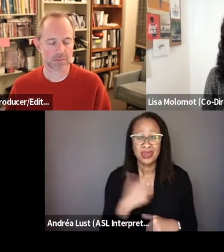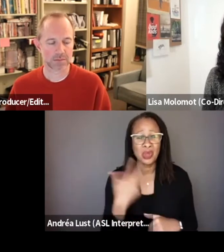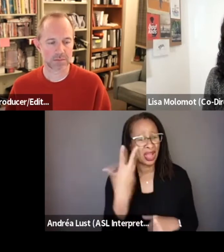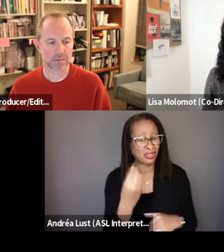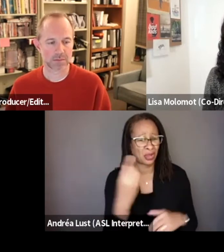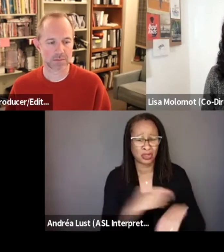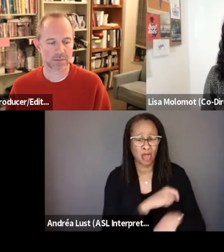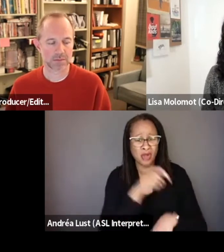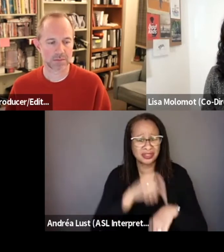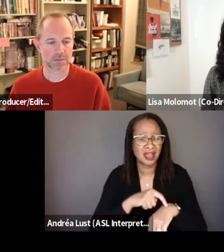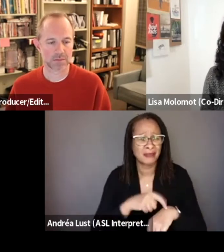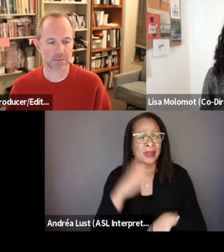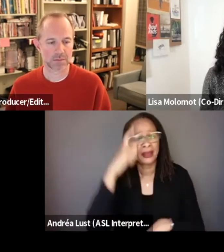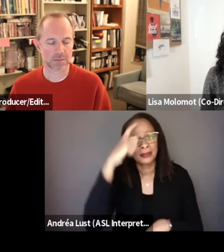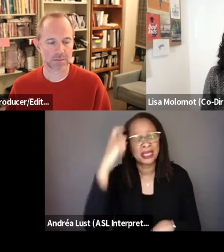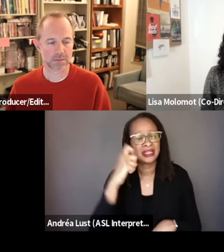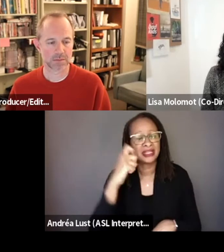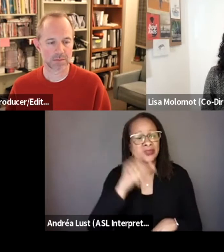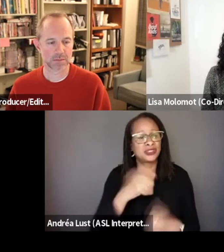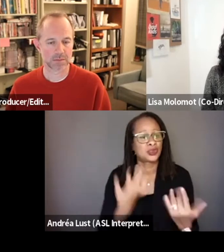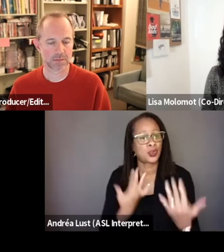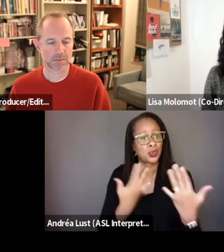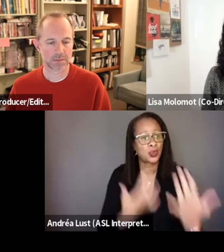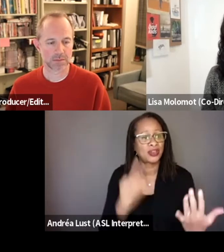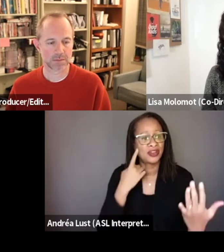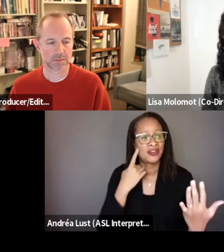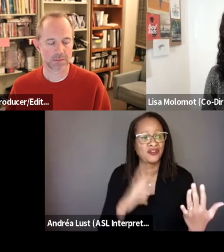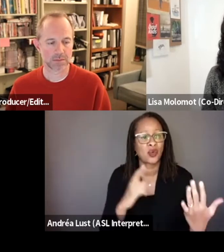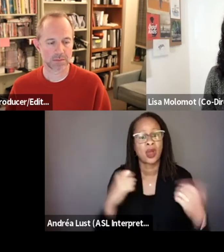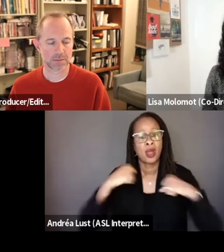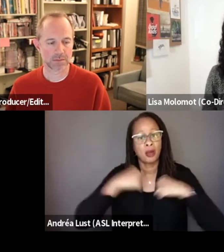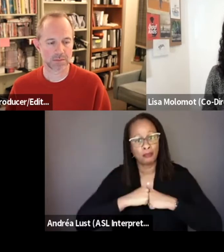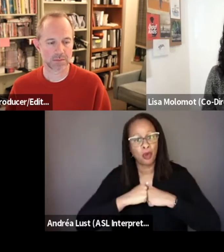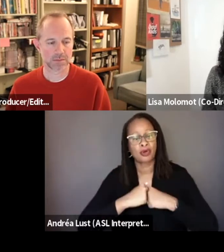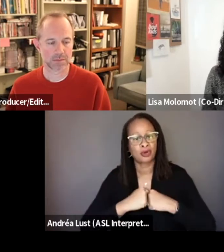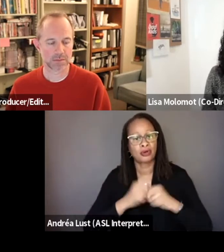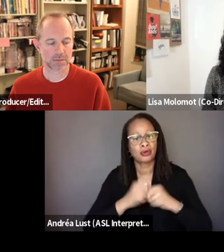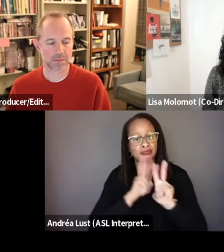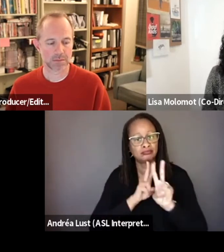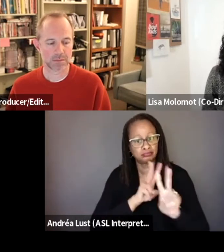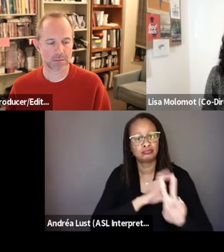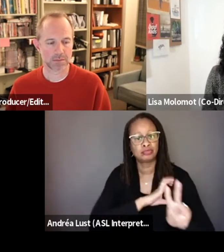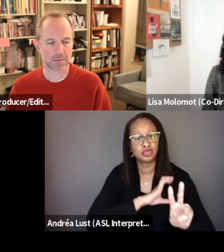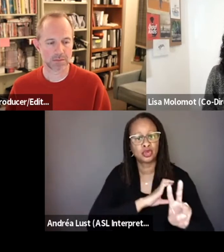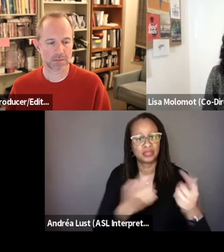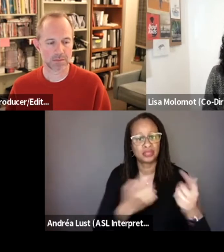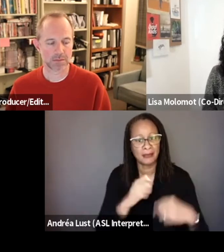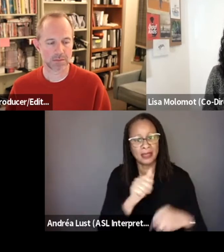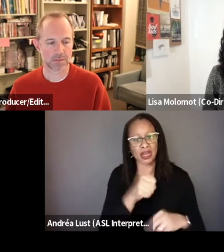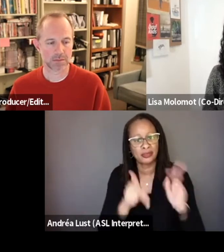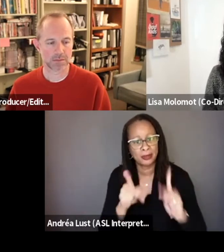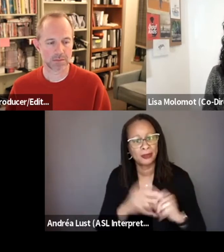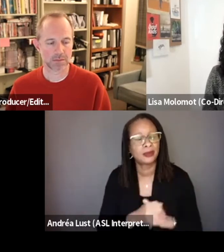because we had to wait for border patrol to come and other people and yeah,